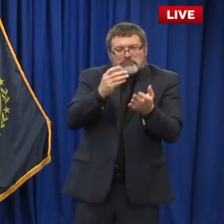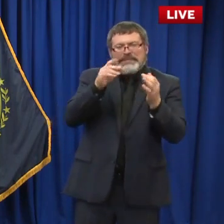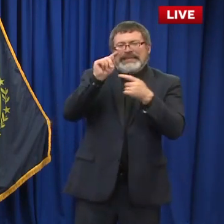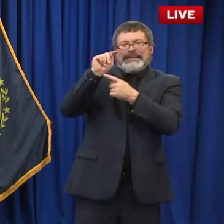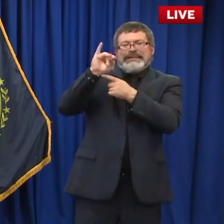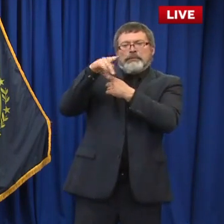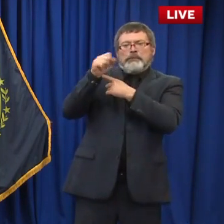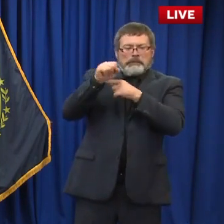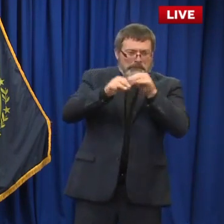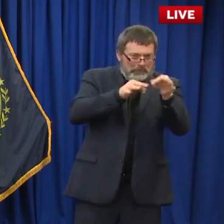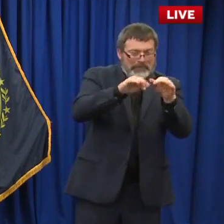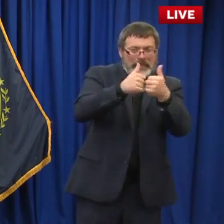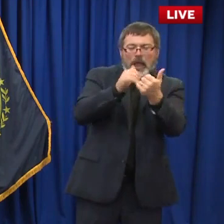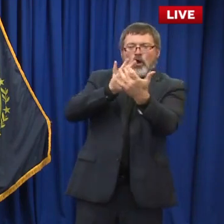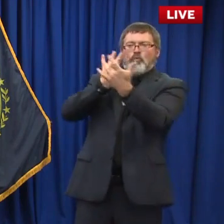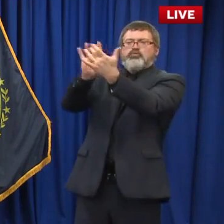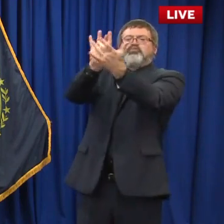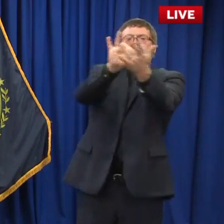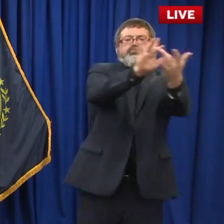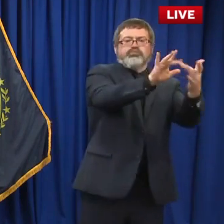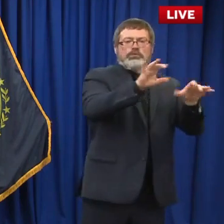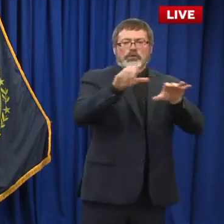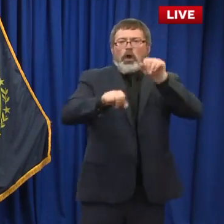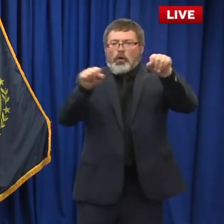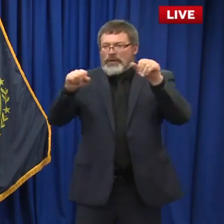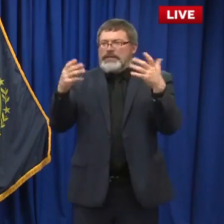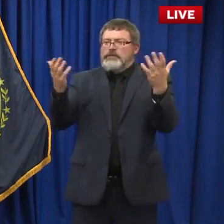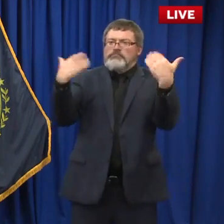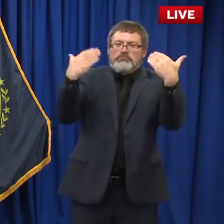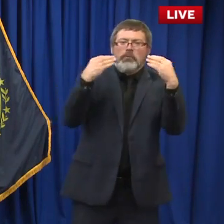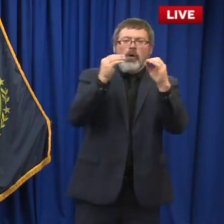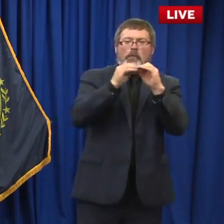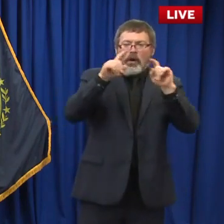WE WANT TO MAKE SURE TESTING SITES HAVE DEMOGRAPHIC DATA IDENTIFIER DATA.